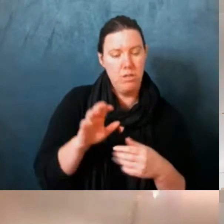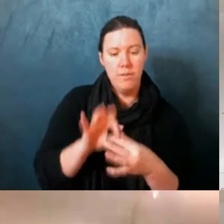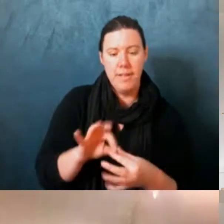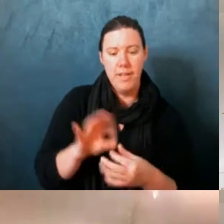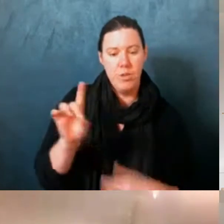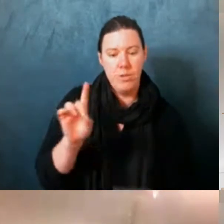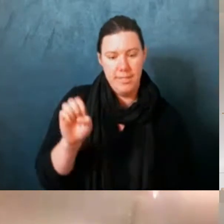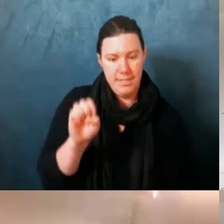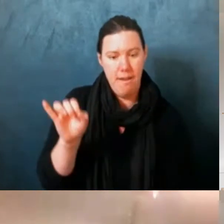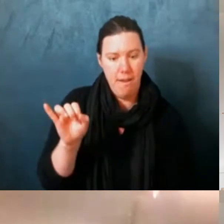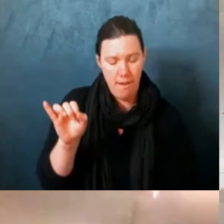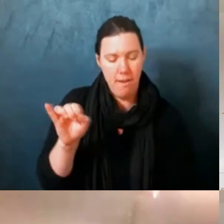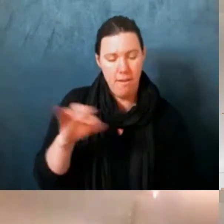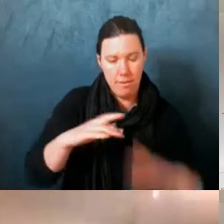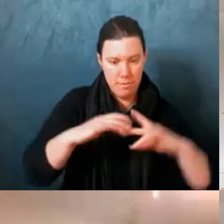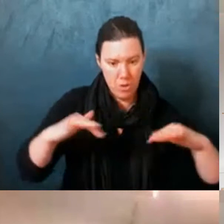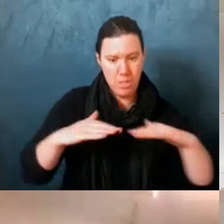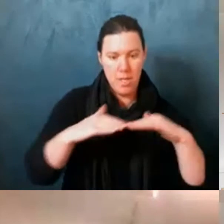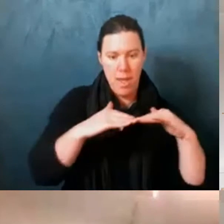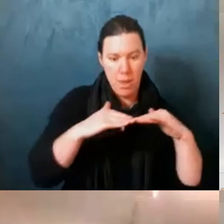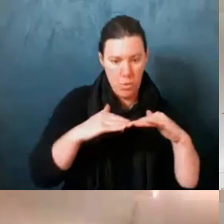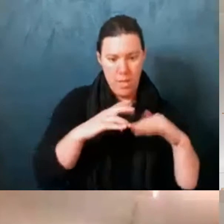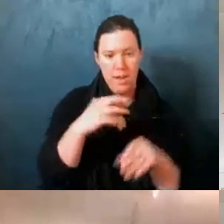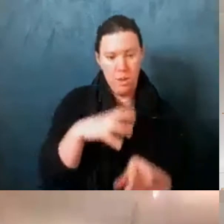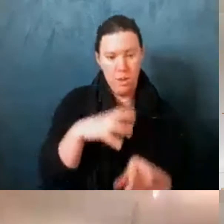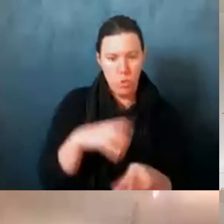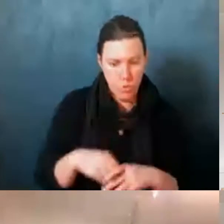And as we get more and more intentional